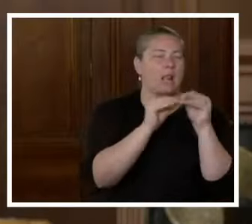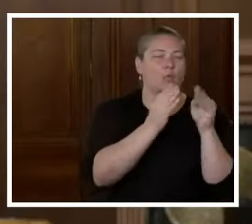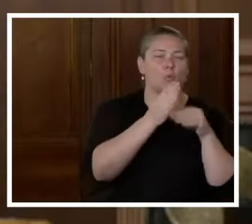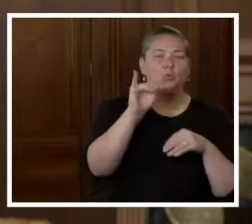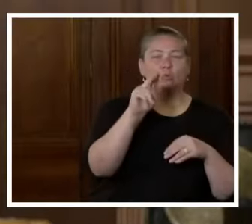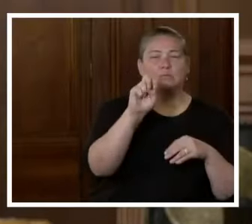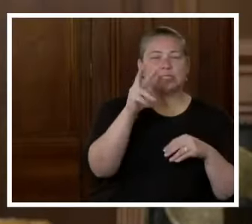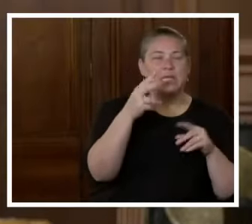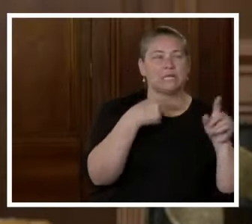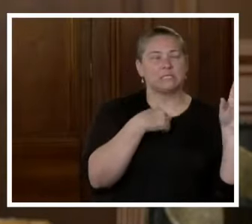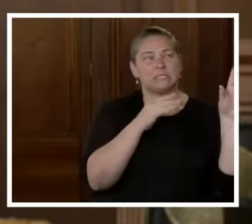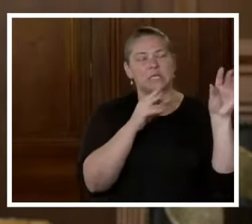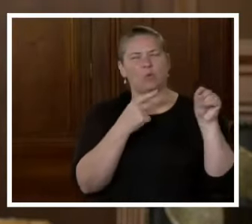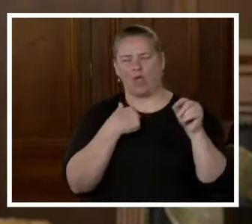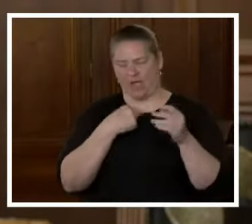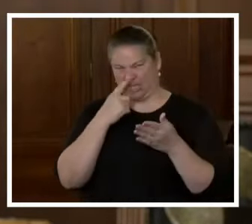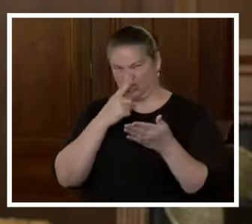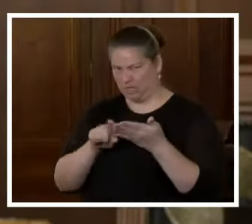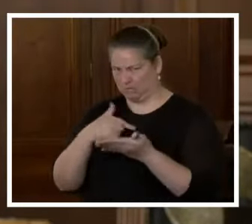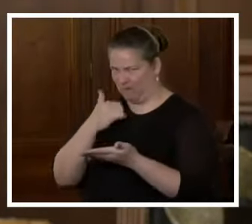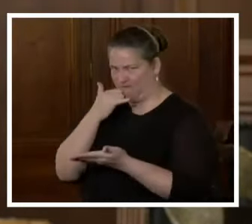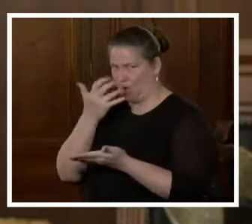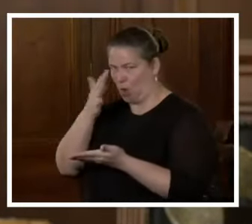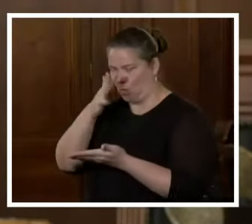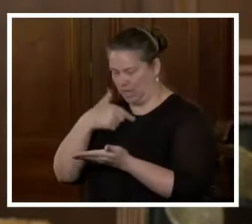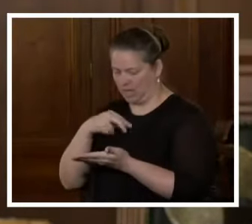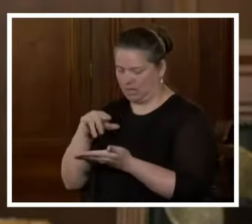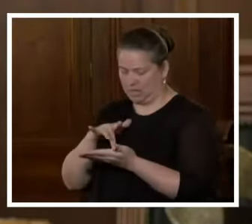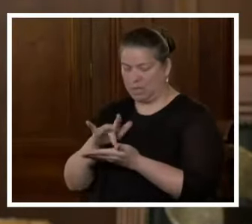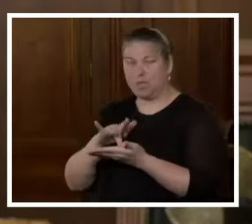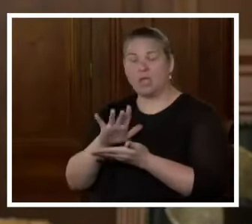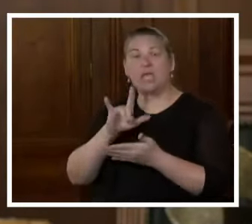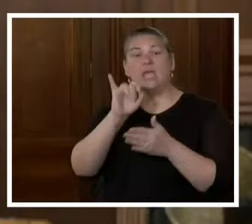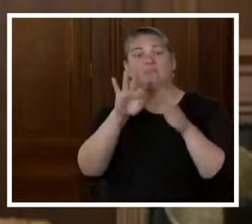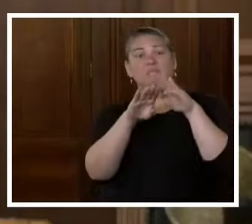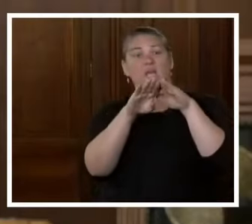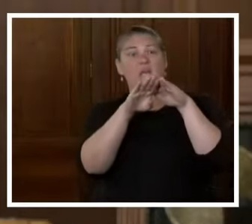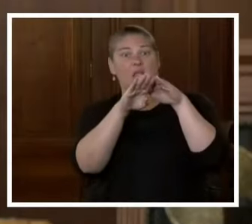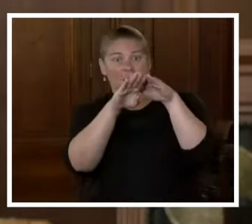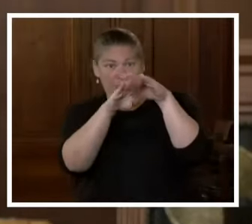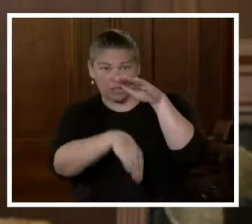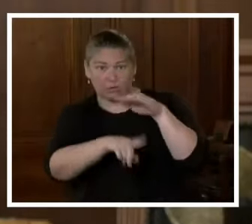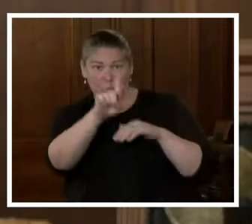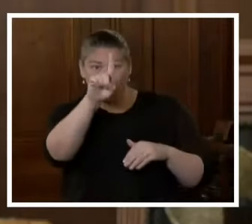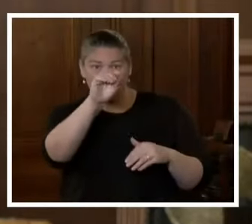ABOUT WHERE WE'VE GONE WITH COVID, THEN WE'LL JUST BRIEFLY